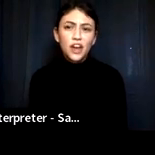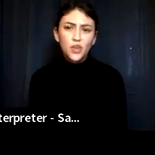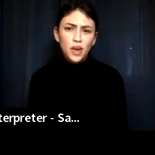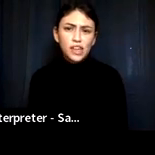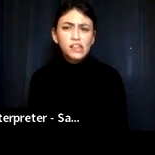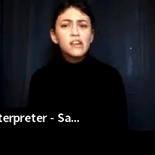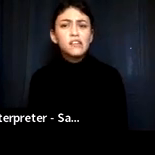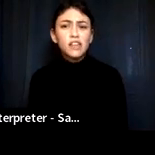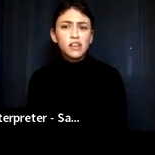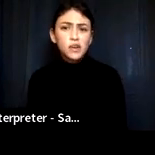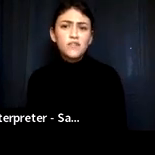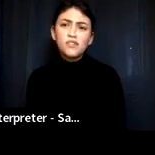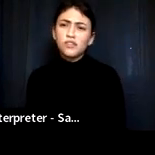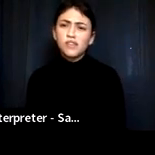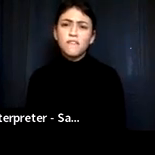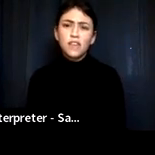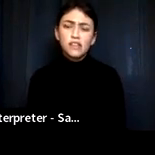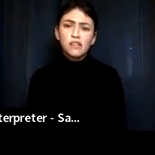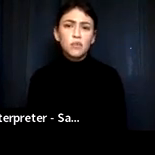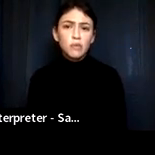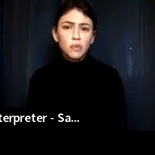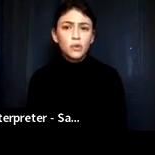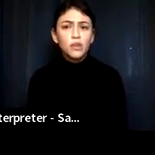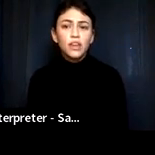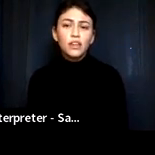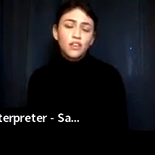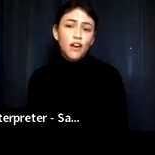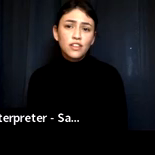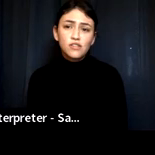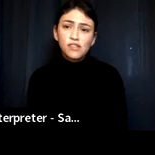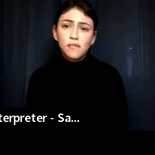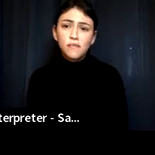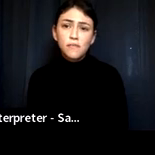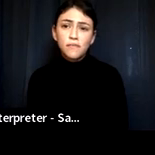communicate otherwise. So that is one of the struggles that I faced with people in the college system.